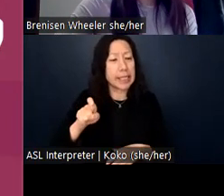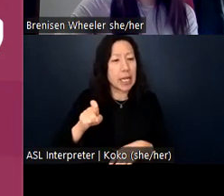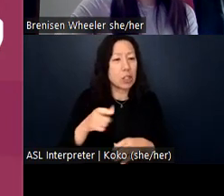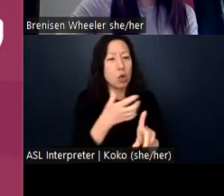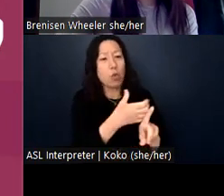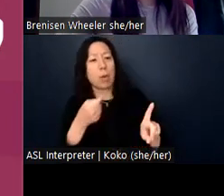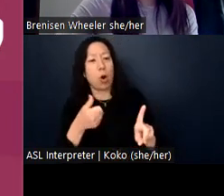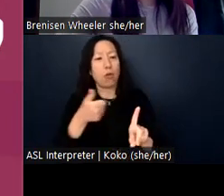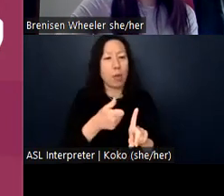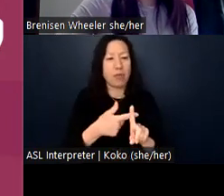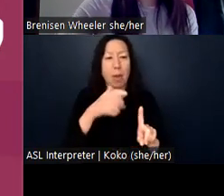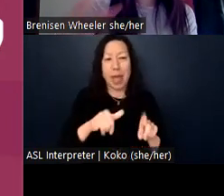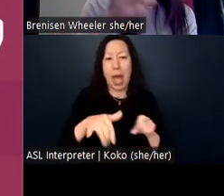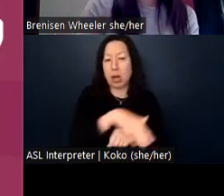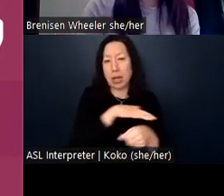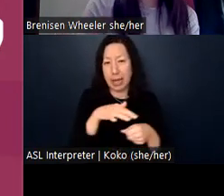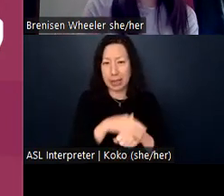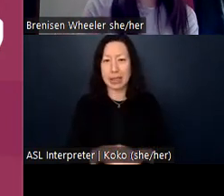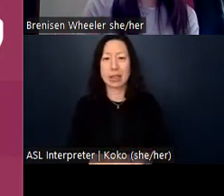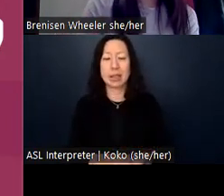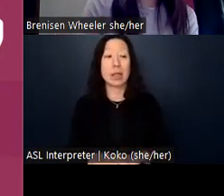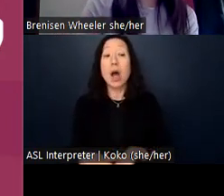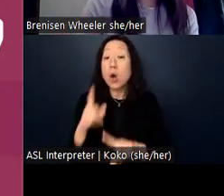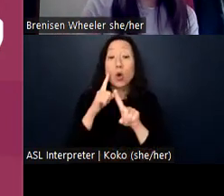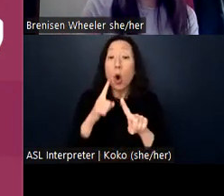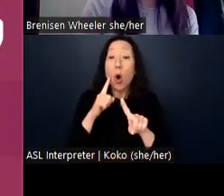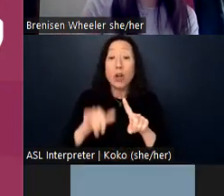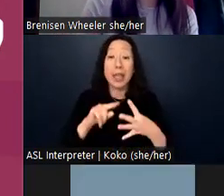12:30:11 manipulative jealousy is often established. 12:30:15 Ownership over the survivor, so to